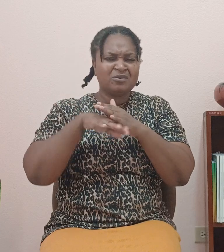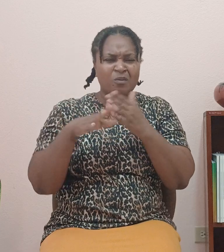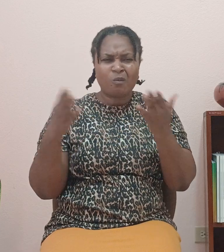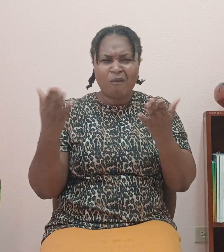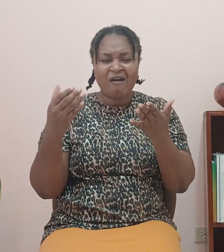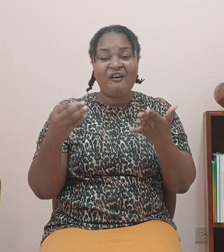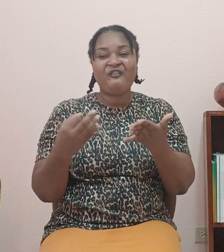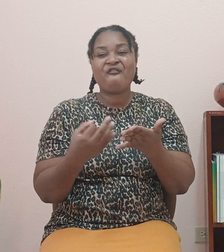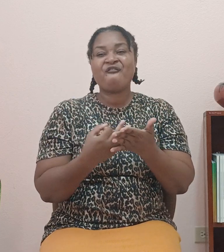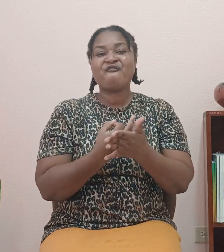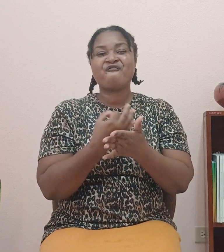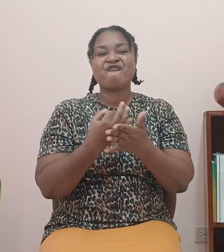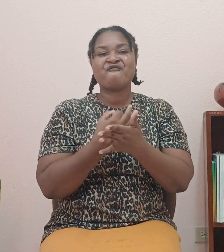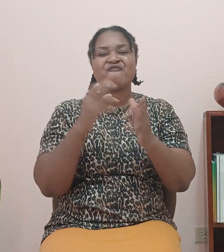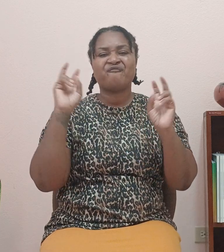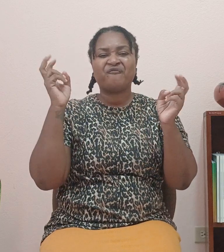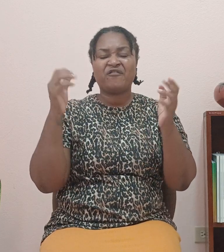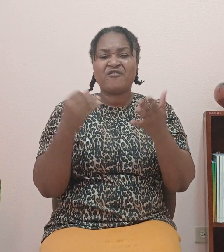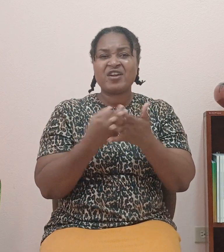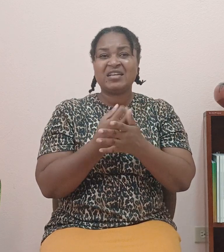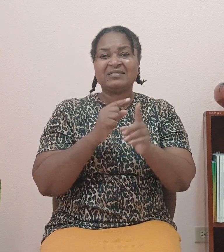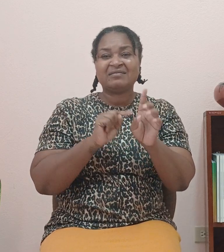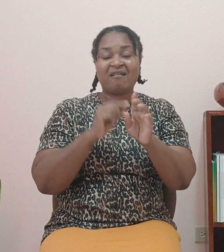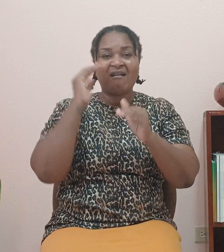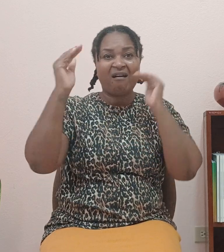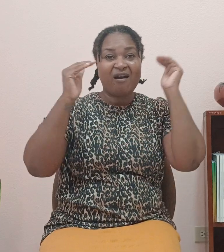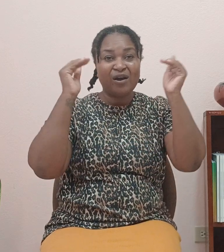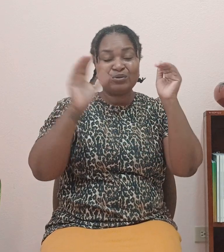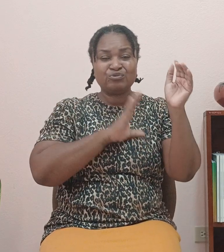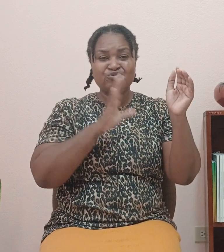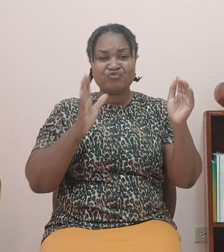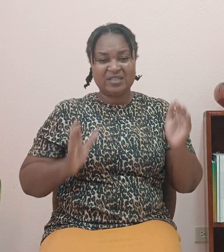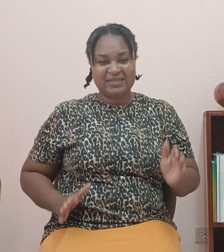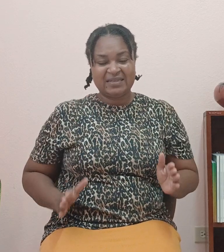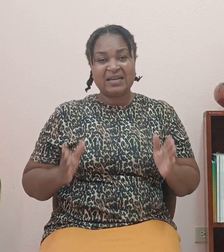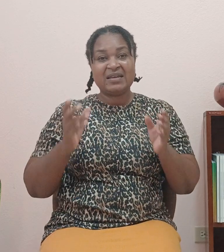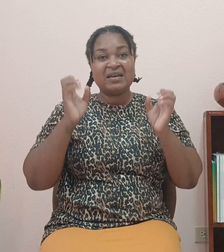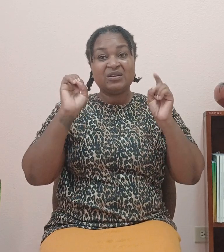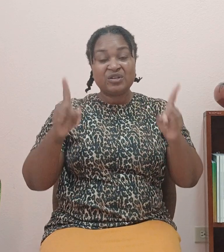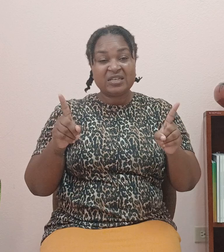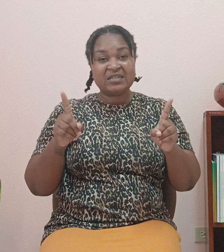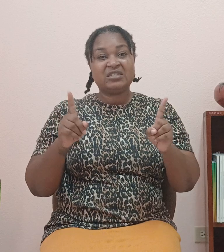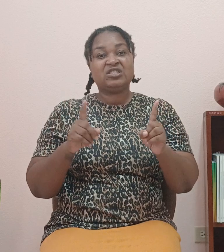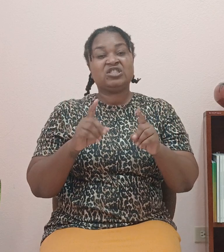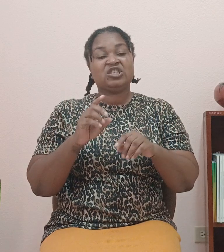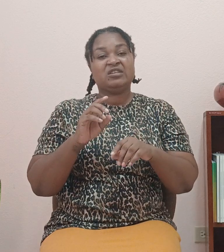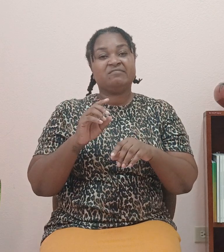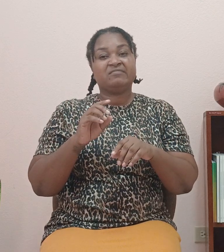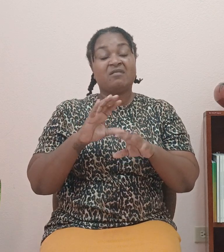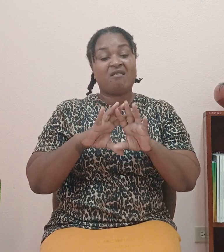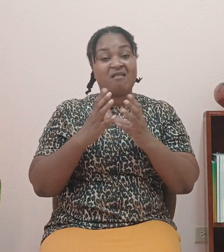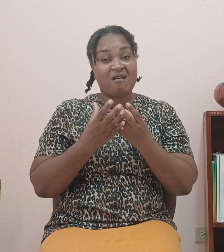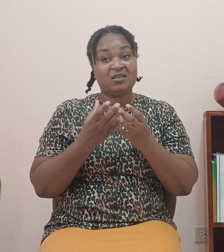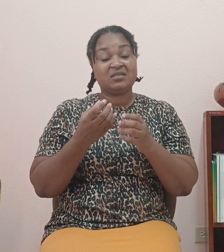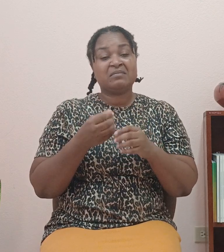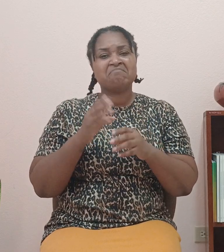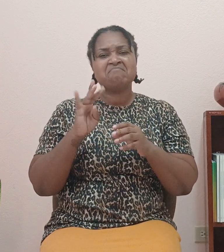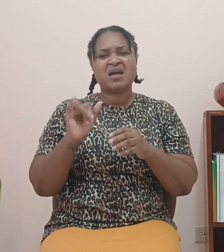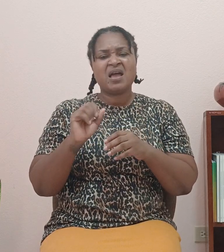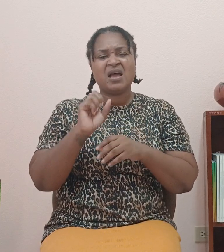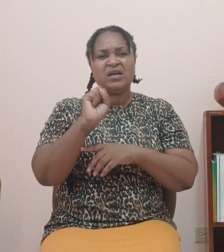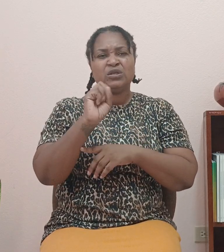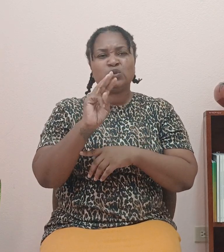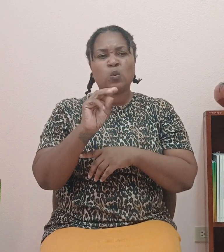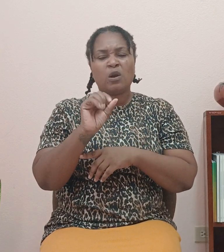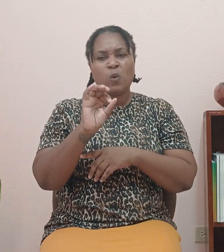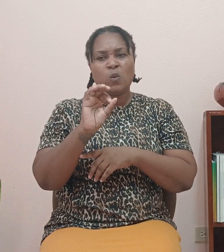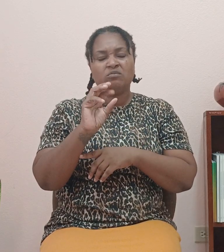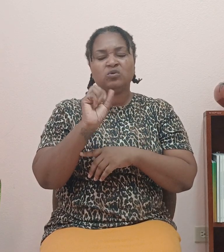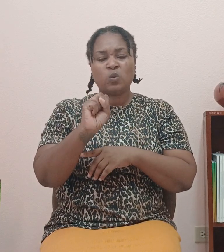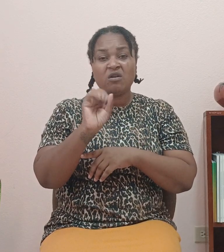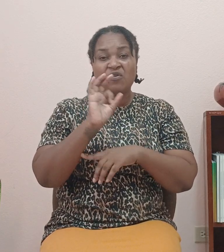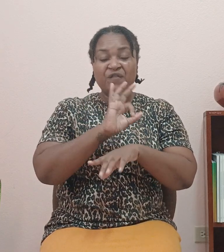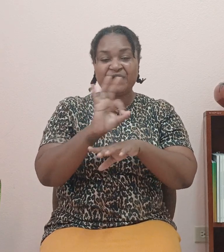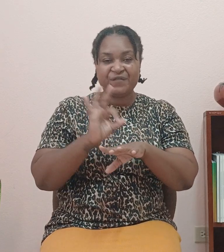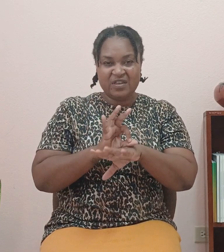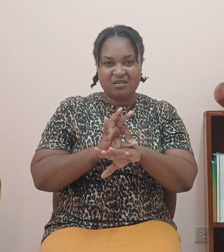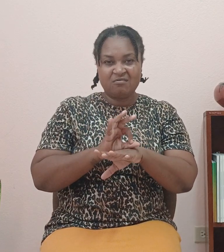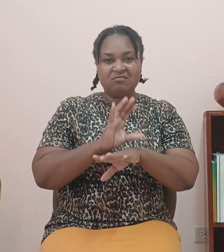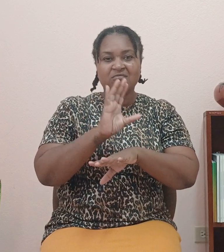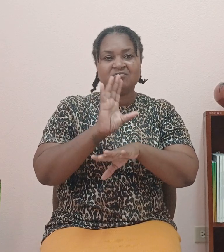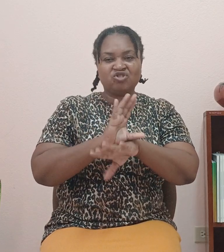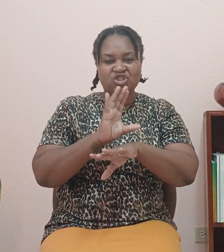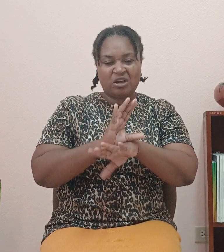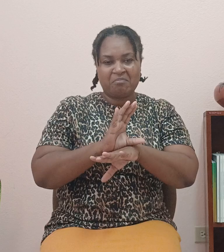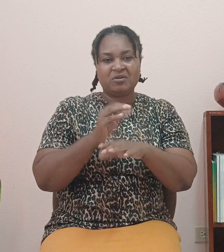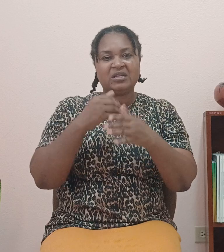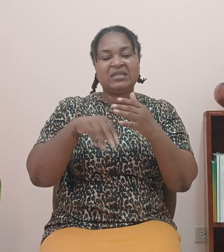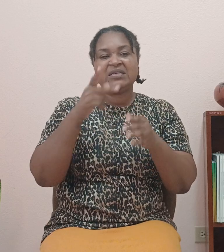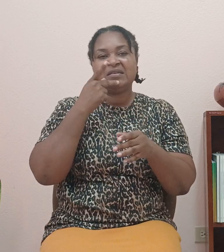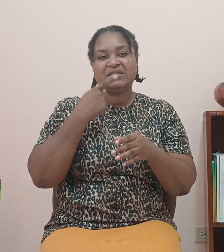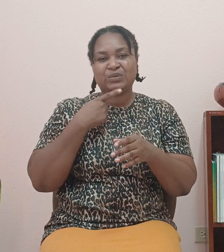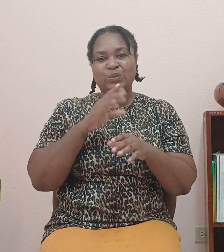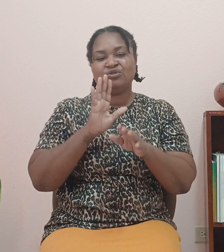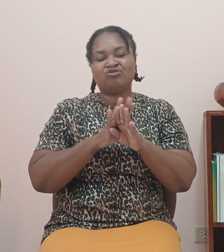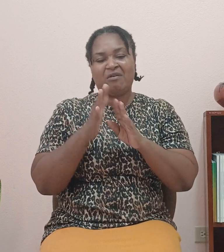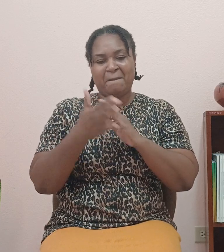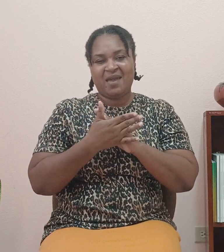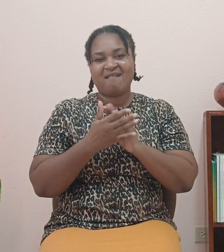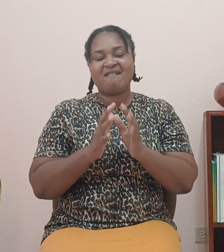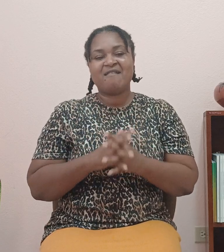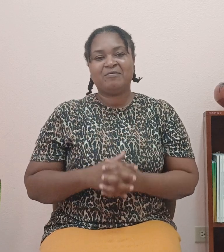Adult Christian Education Class offered by The Swallowfield Chapel in Kingston, Jamaica).